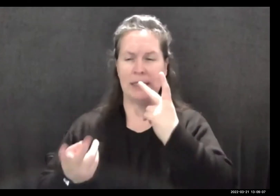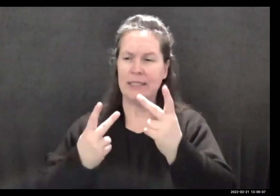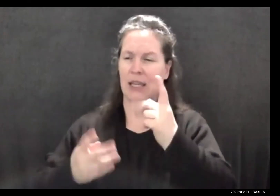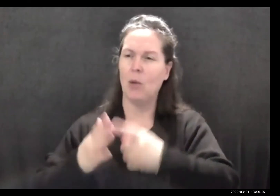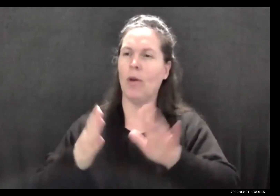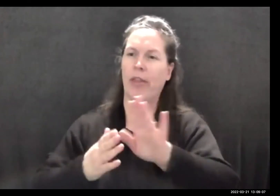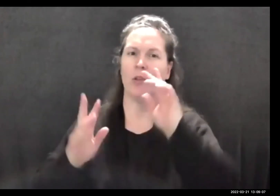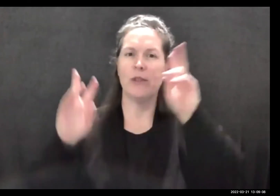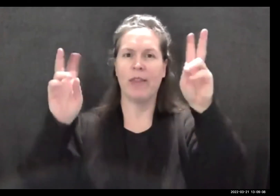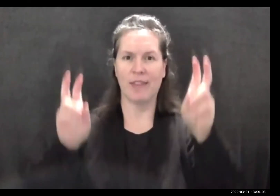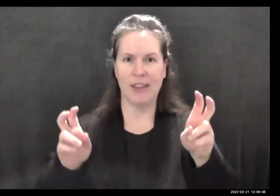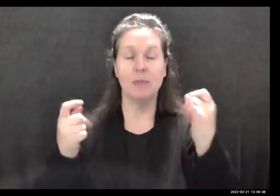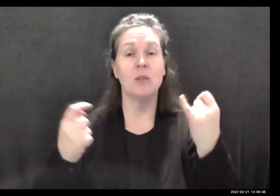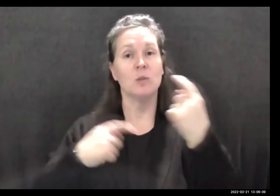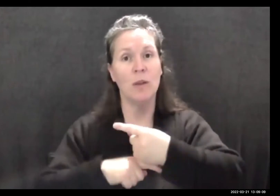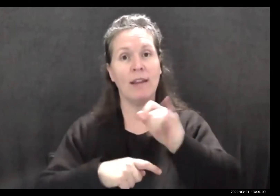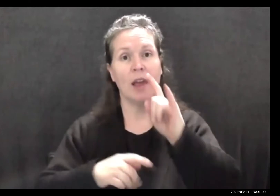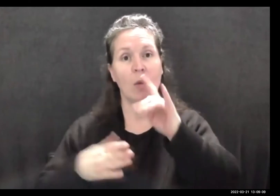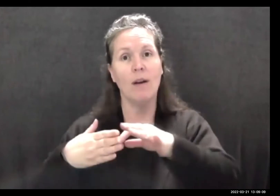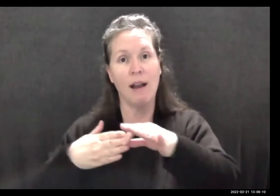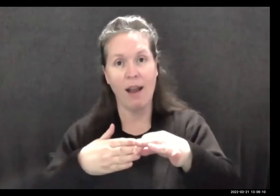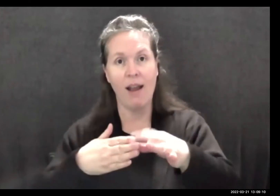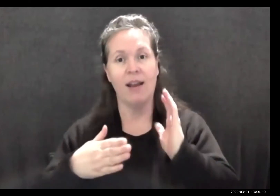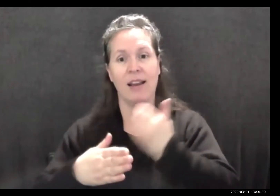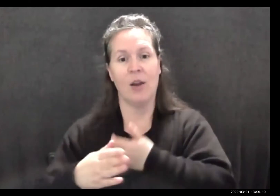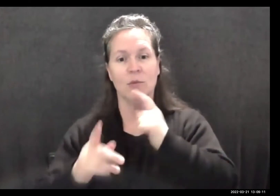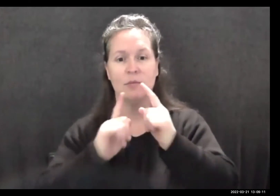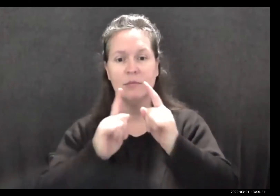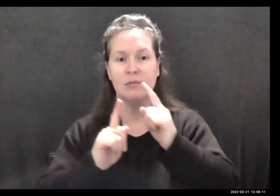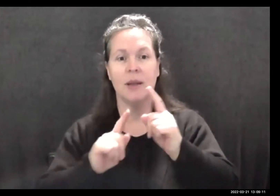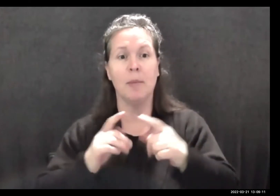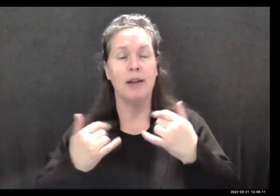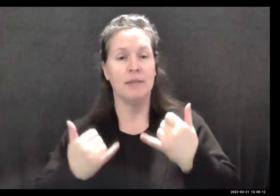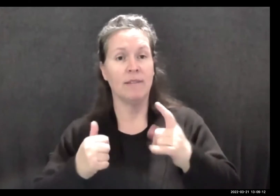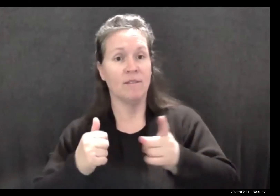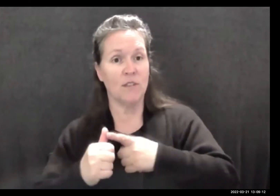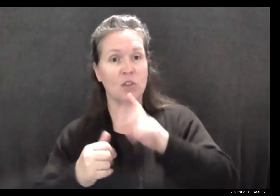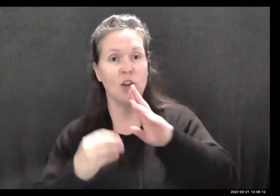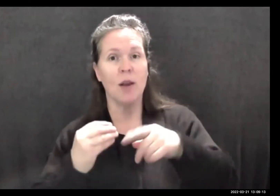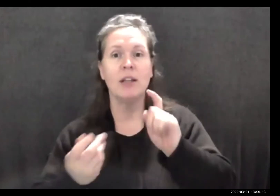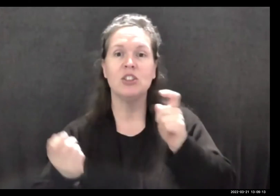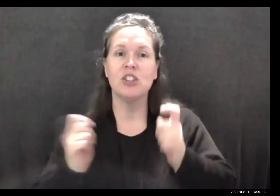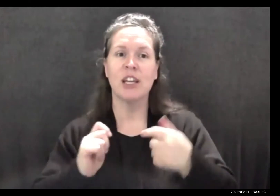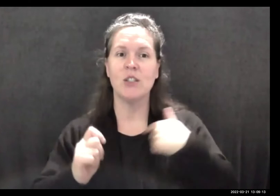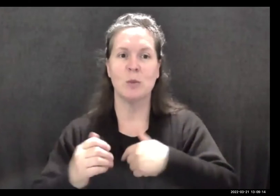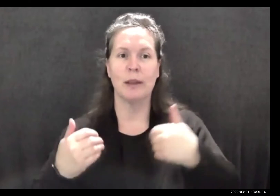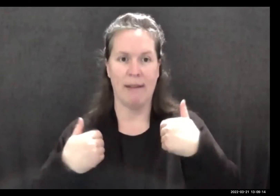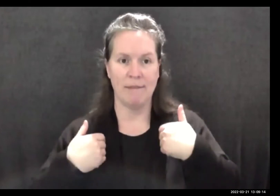And so that today will guide our conversation but first we'll talk about some of the changes we made and then we're really gonna hone in